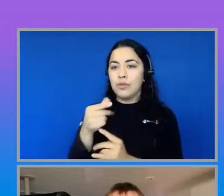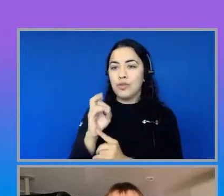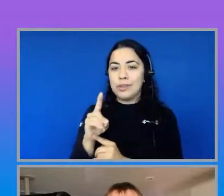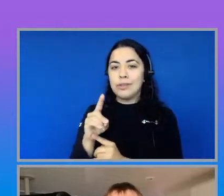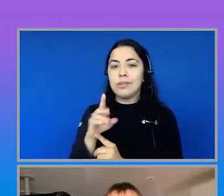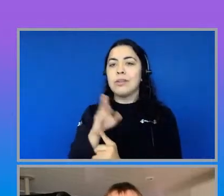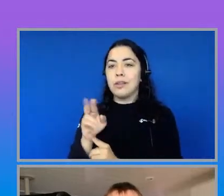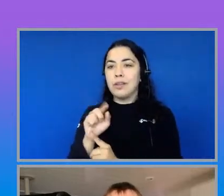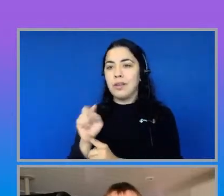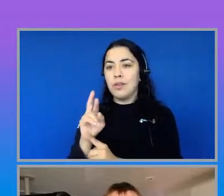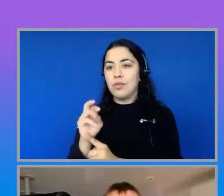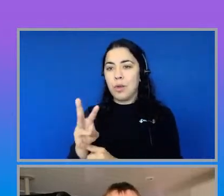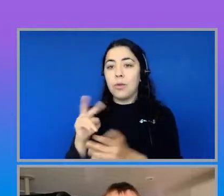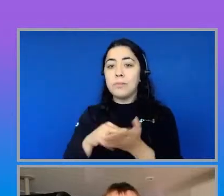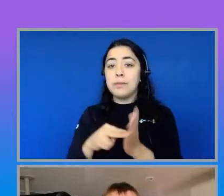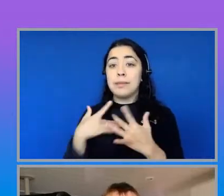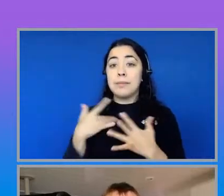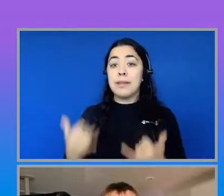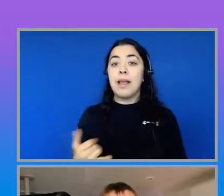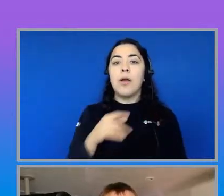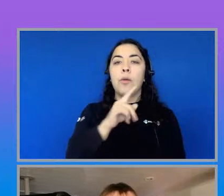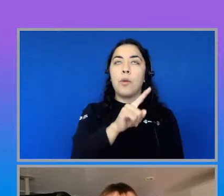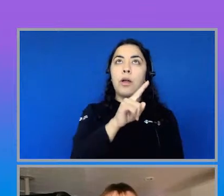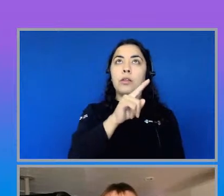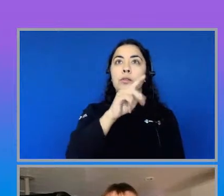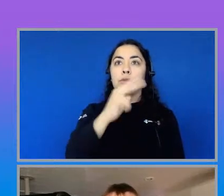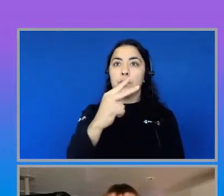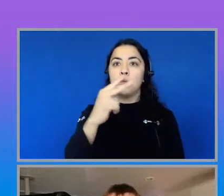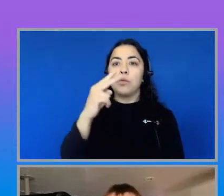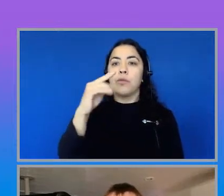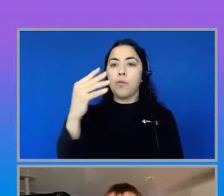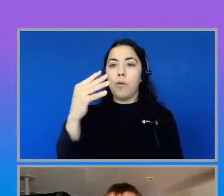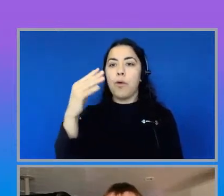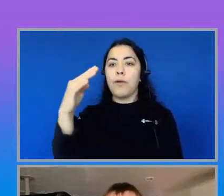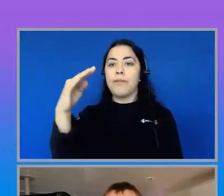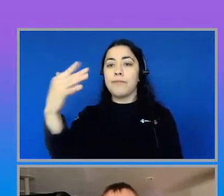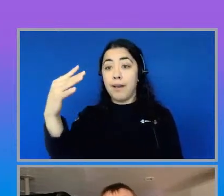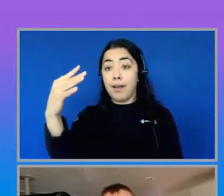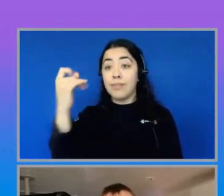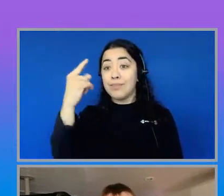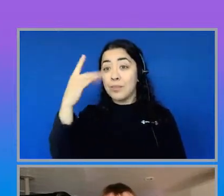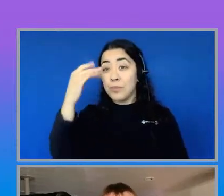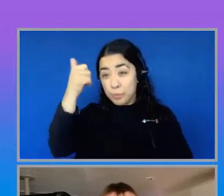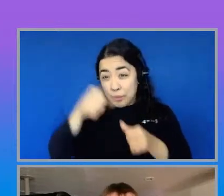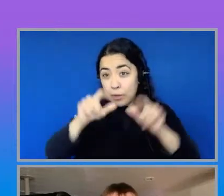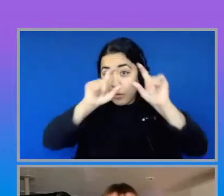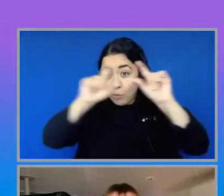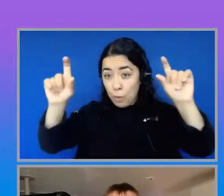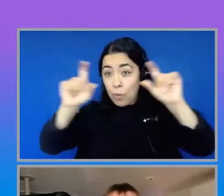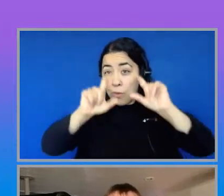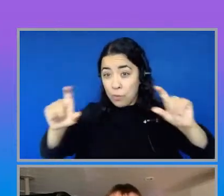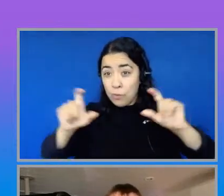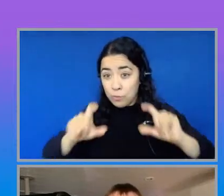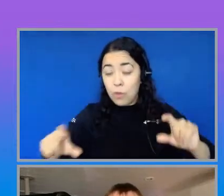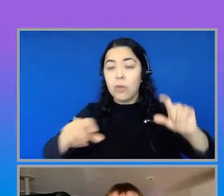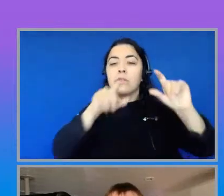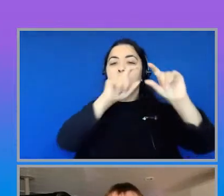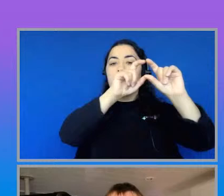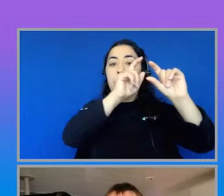order now will go 1245 because those are the items in the first